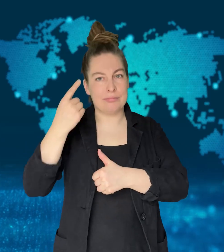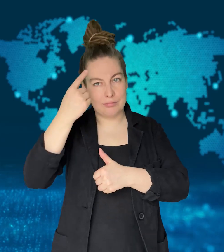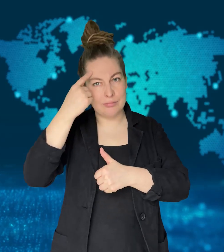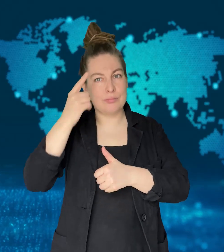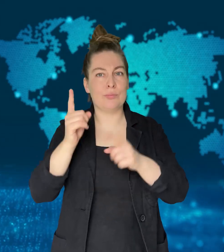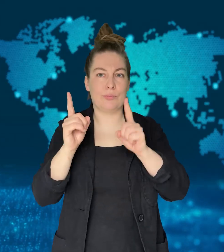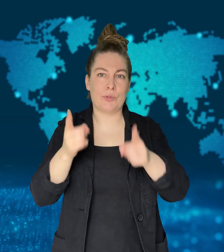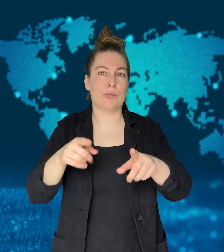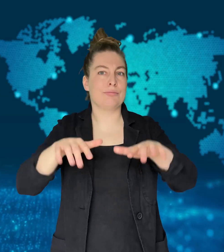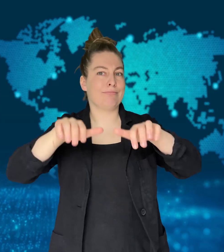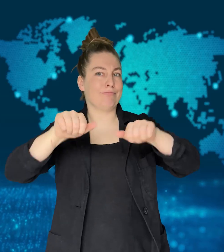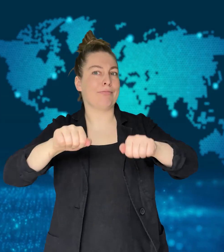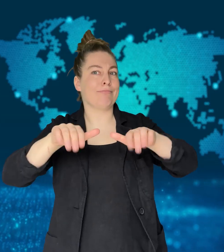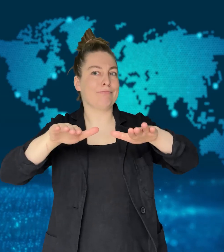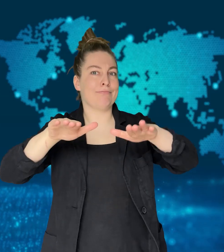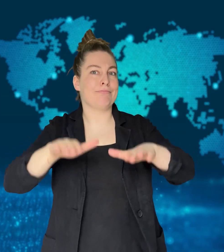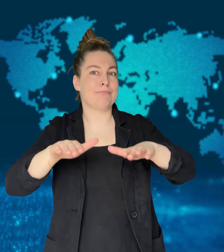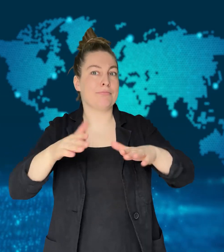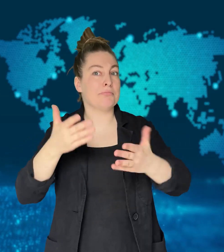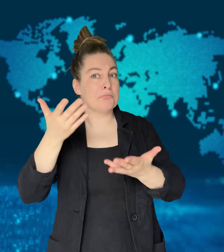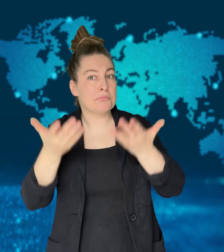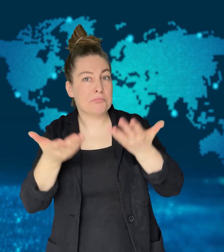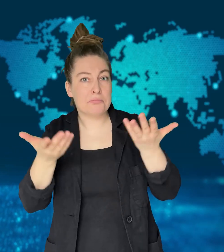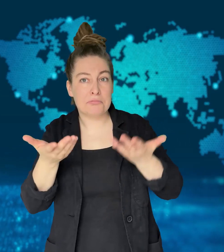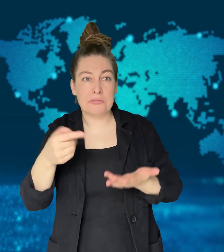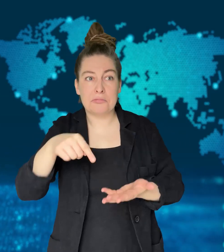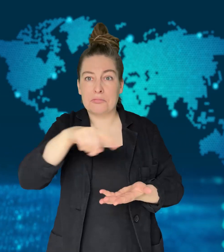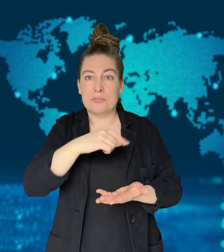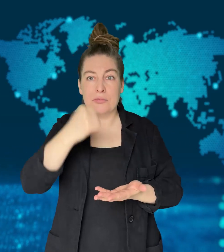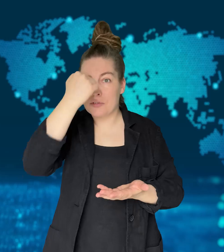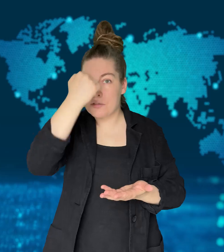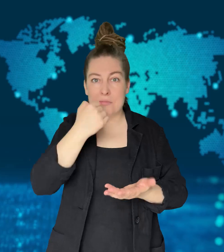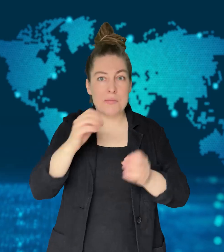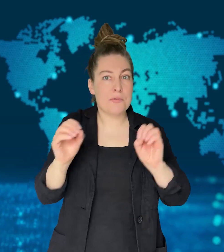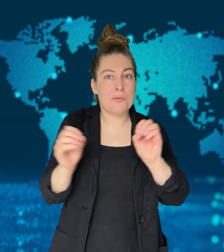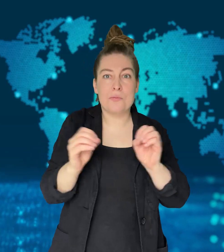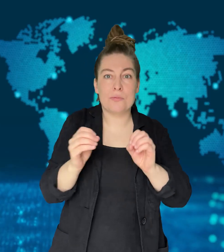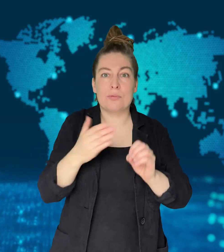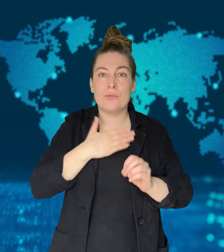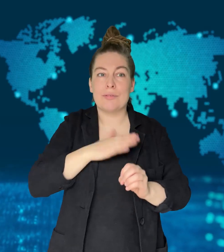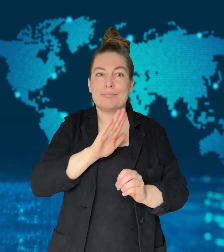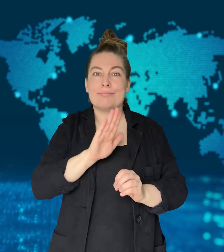the Strip, ordering the army to seize additional territory,